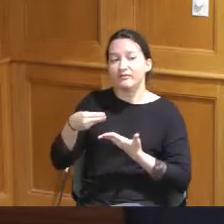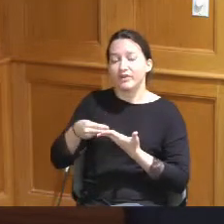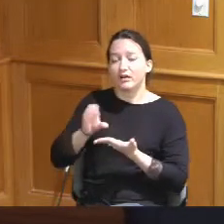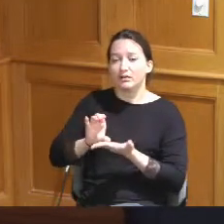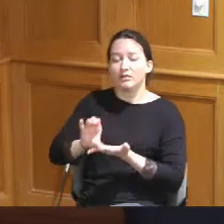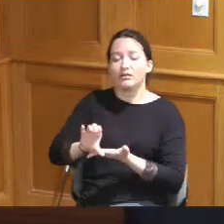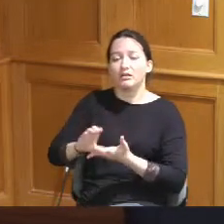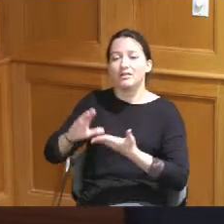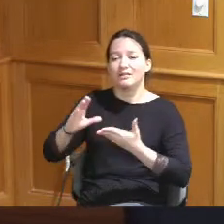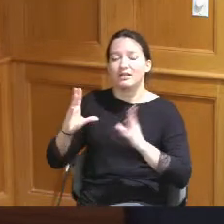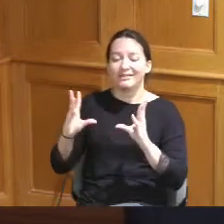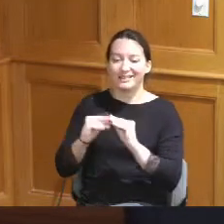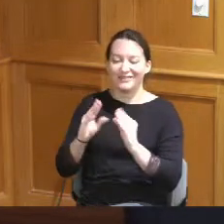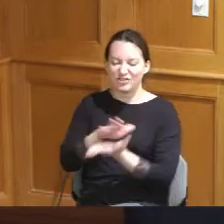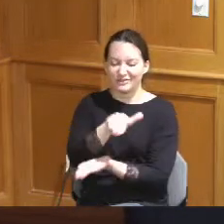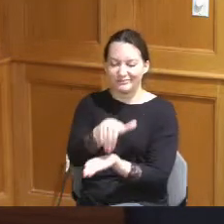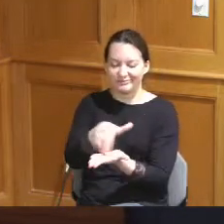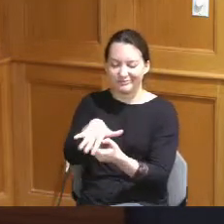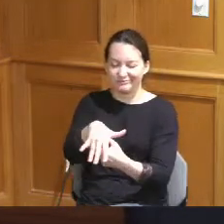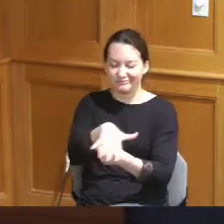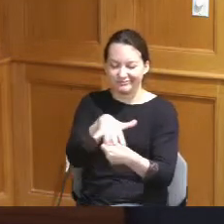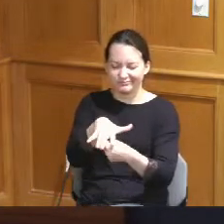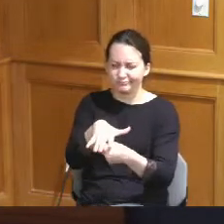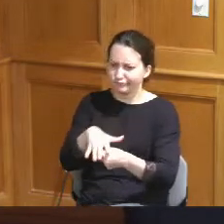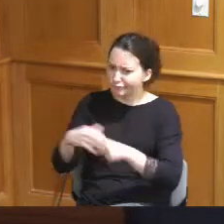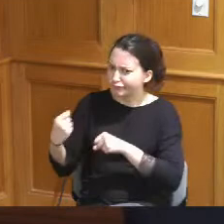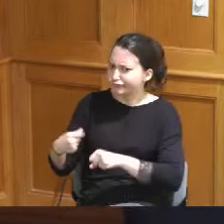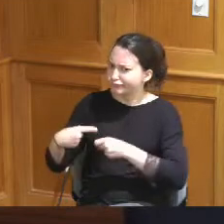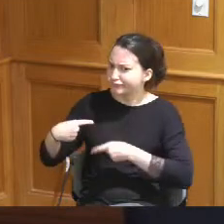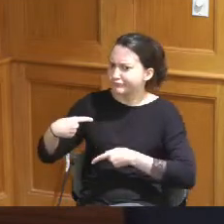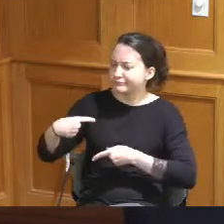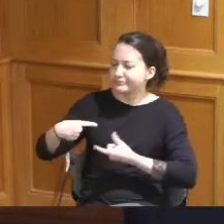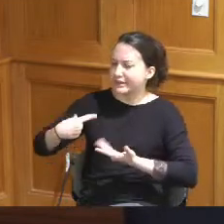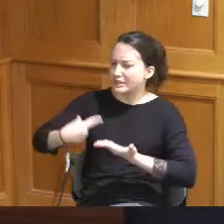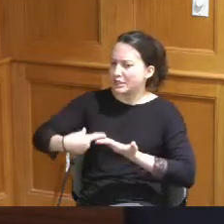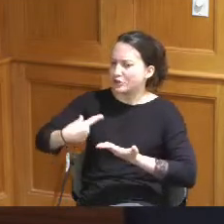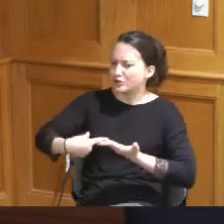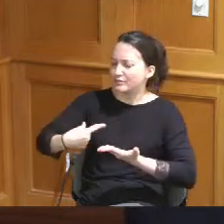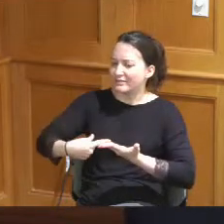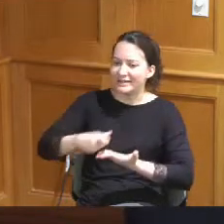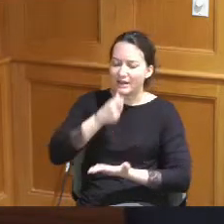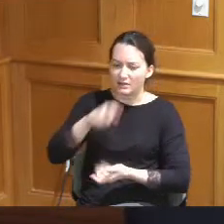District a very robust discussions I would not classify them as rubber stamp discussions at